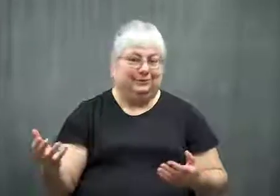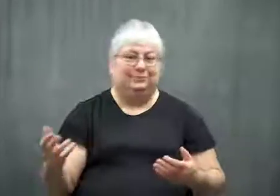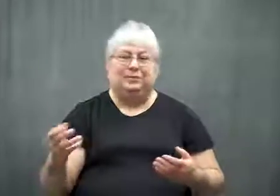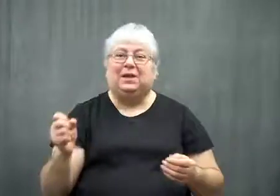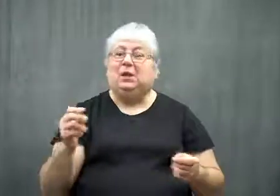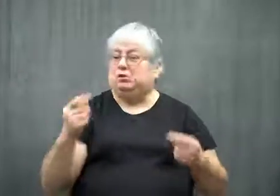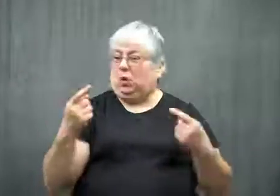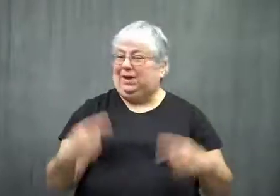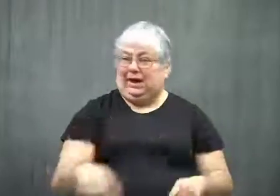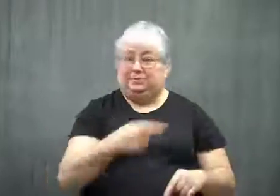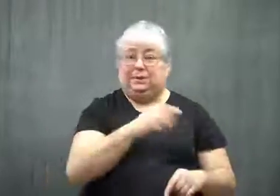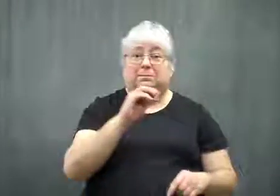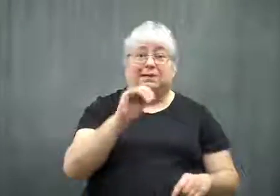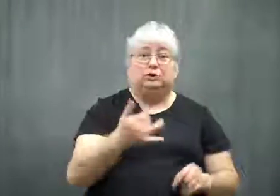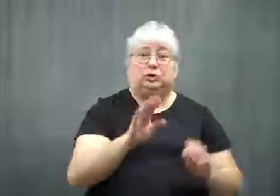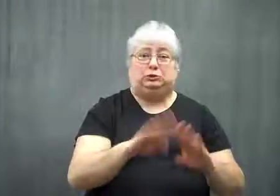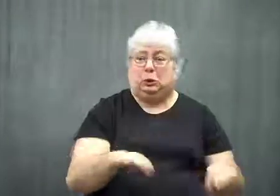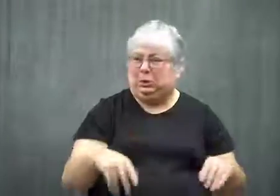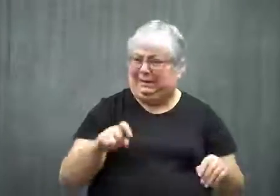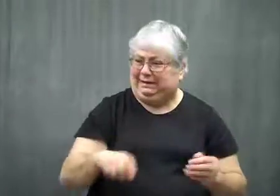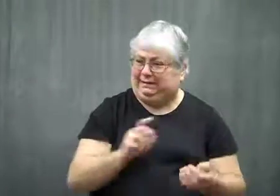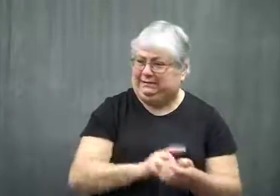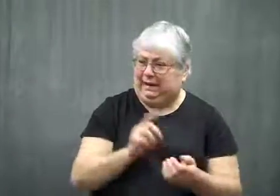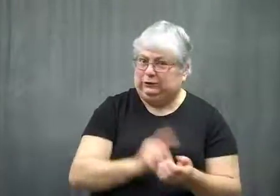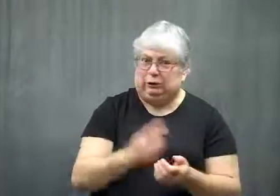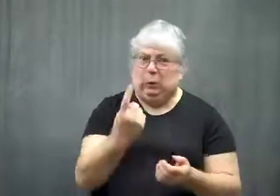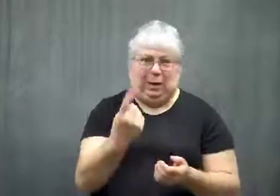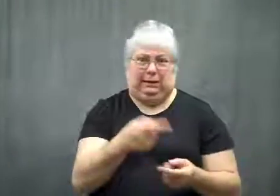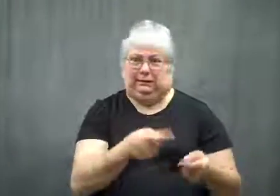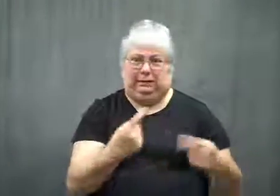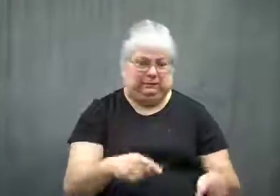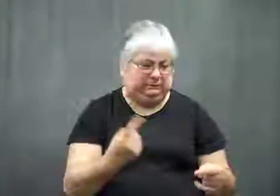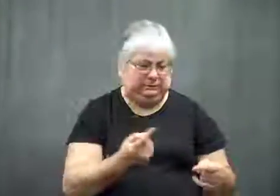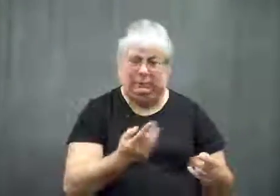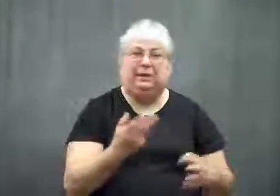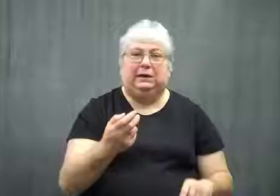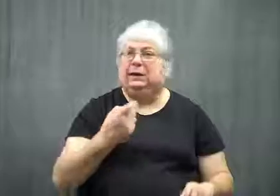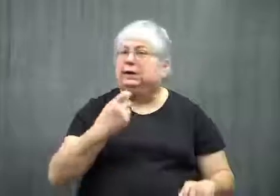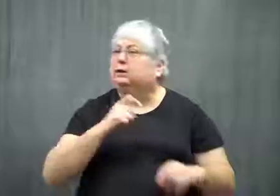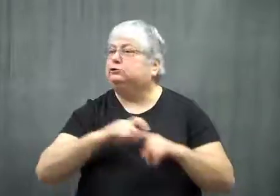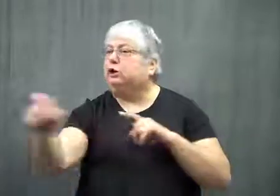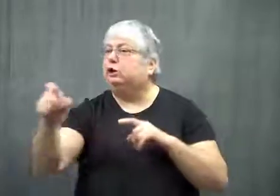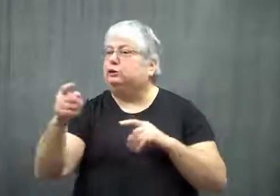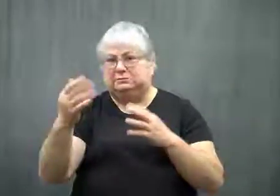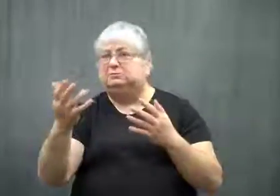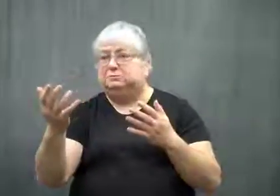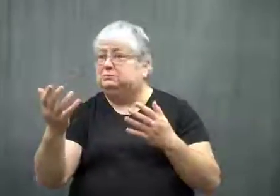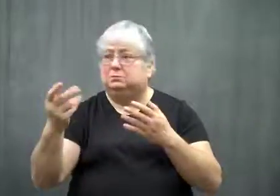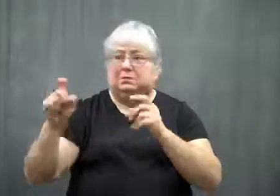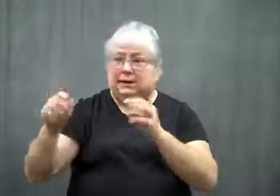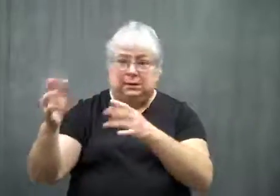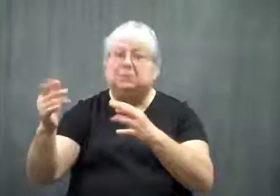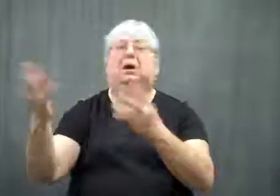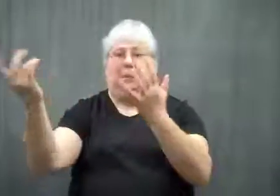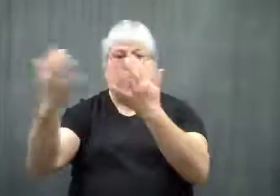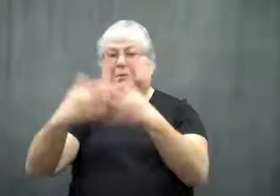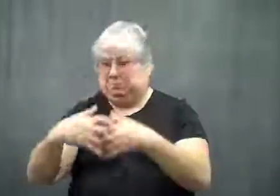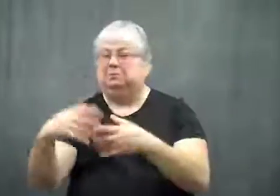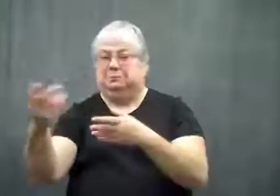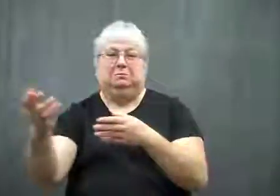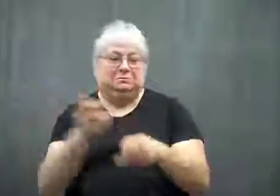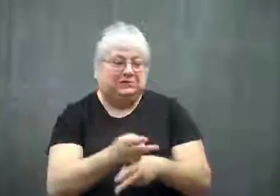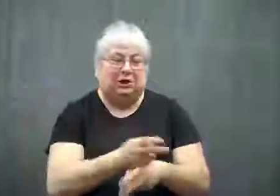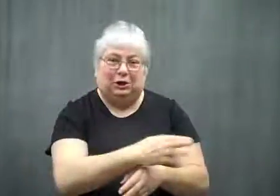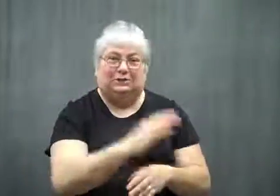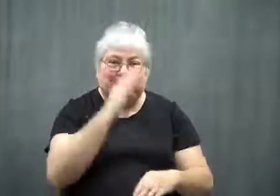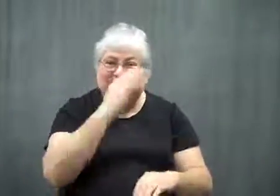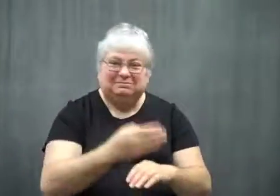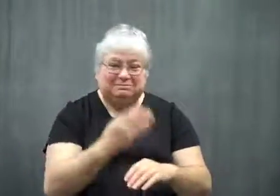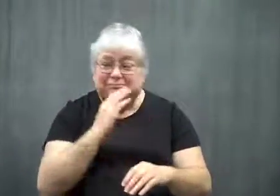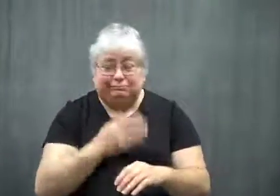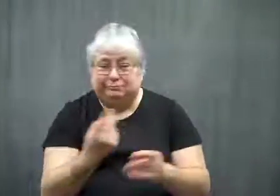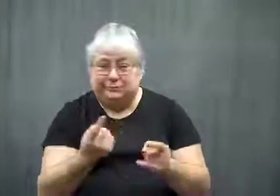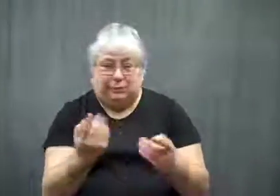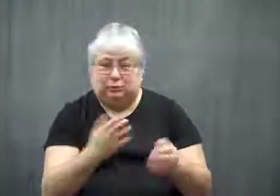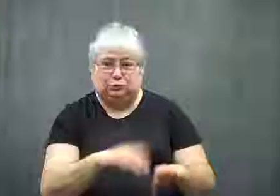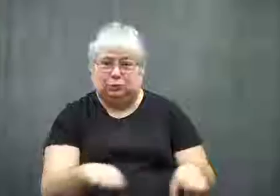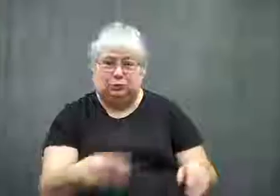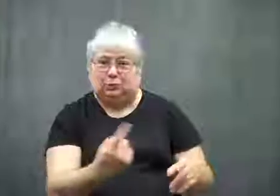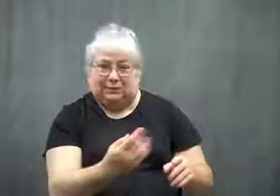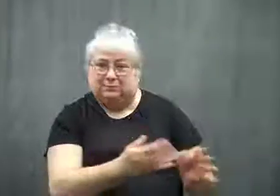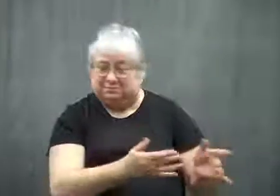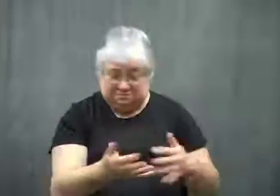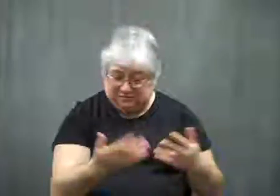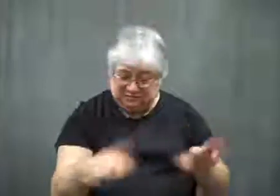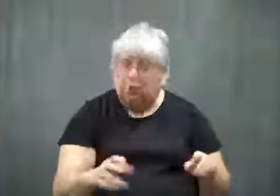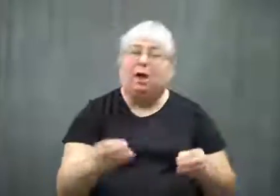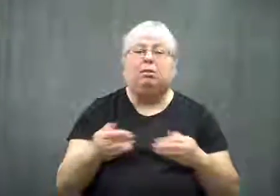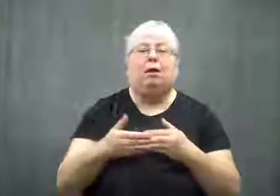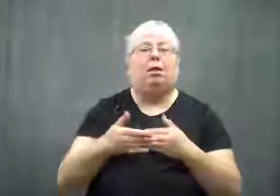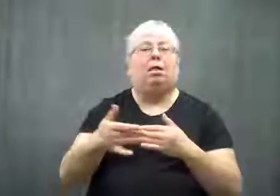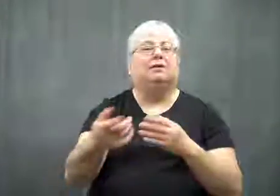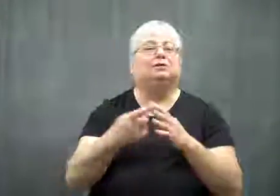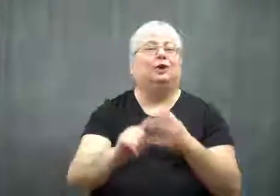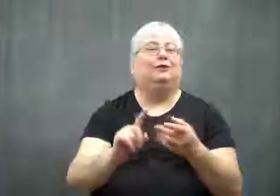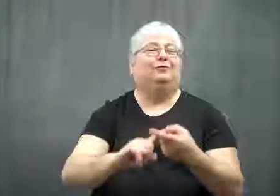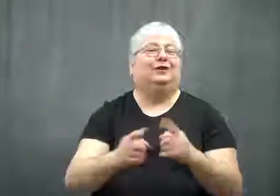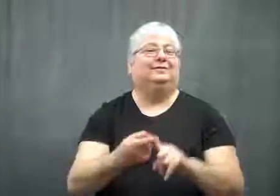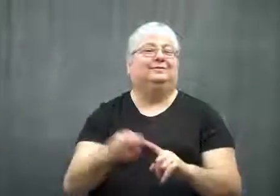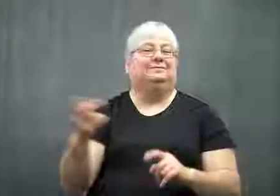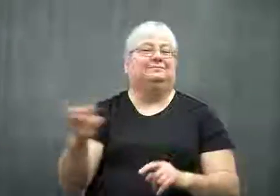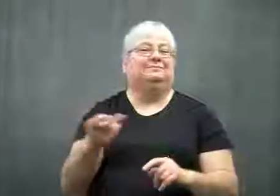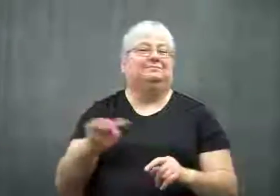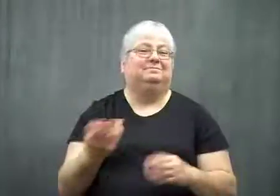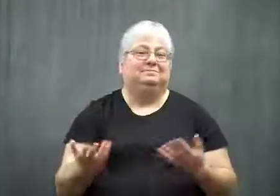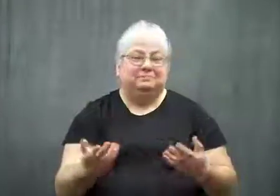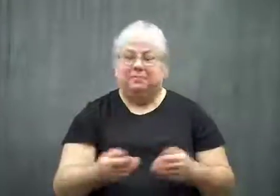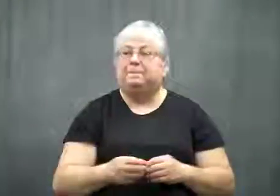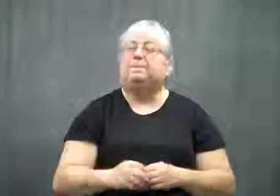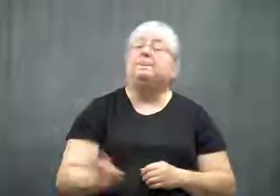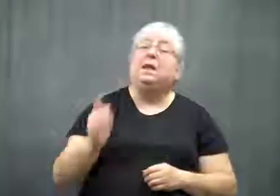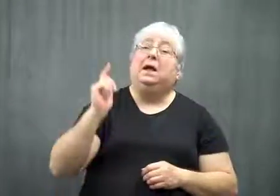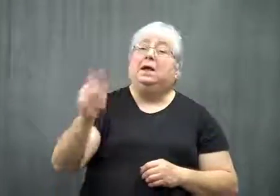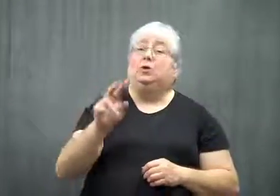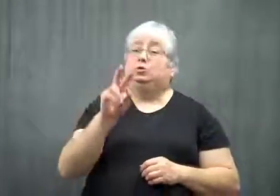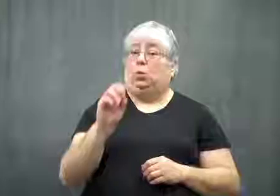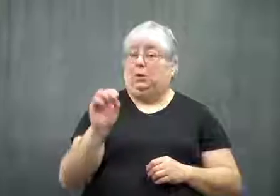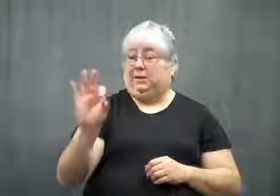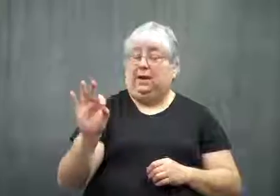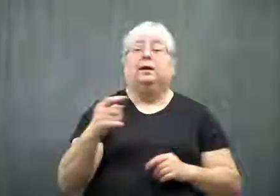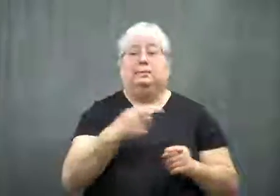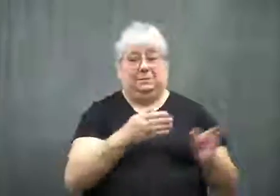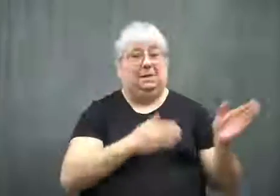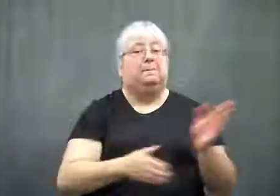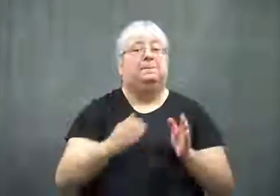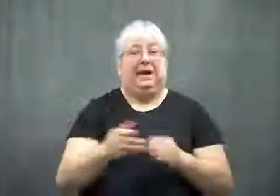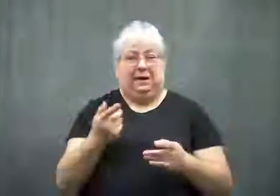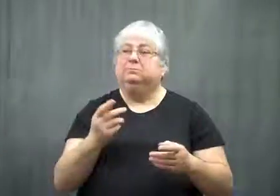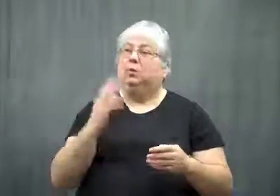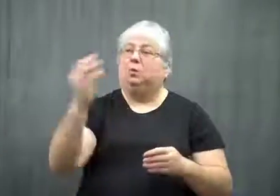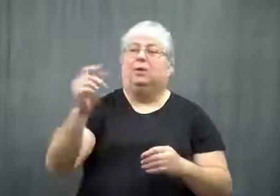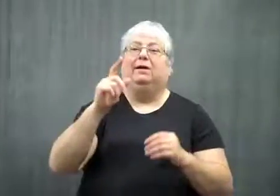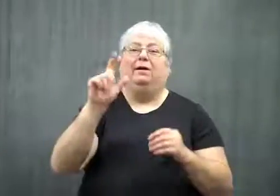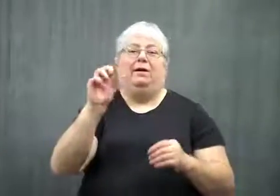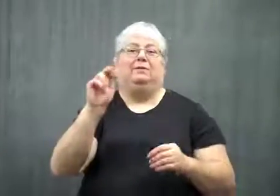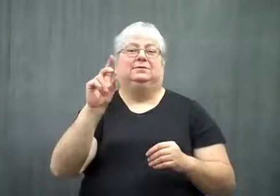He needed a doctor for one of his children, and called the clinic.